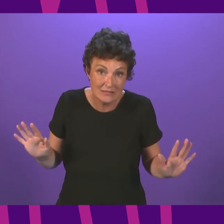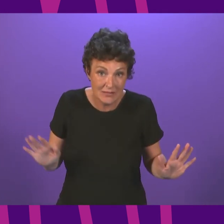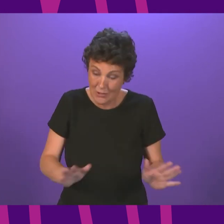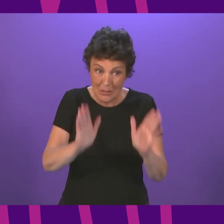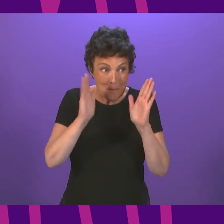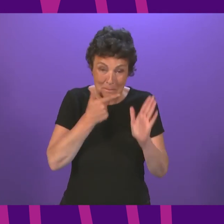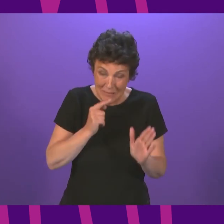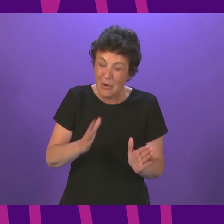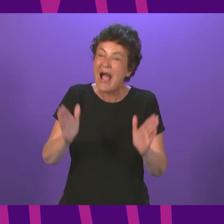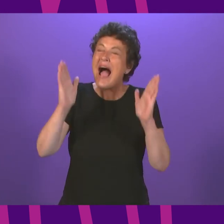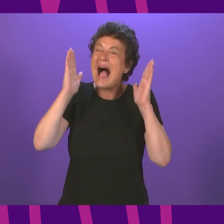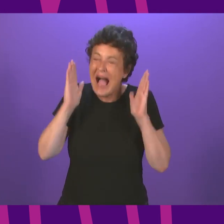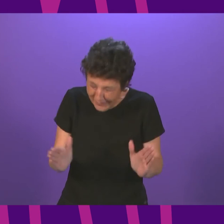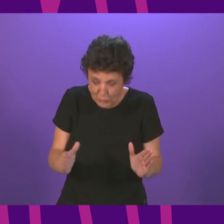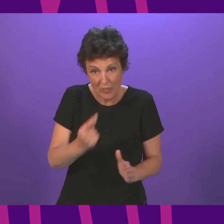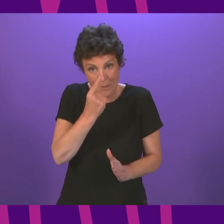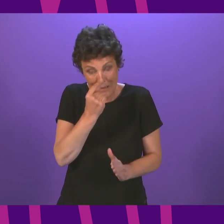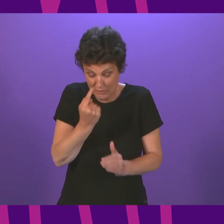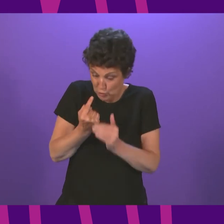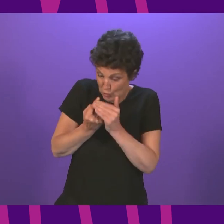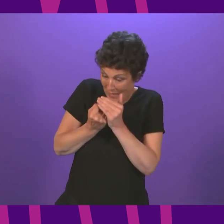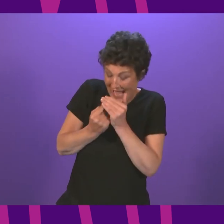yesterday. This afternoon, Christine Grahame tried—as only Christine Grahame could—to